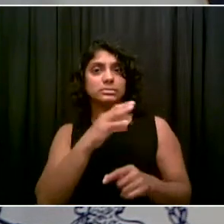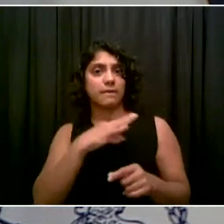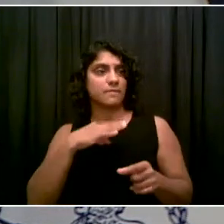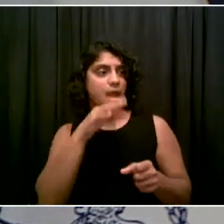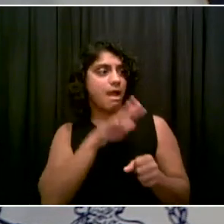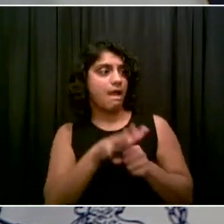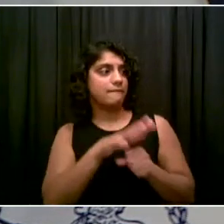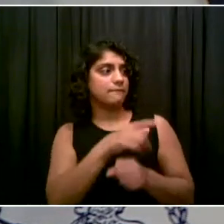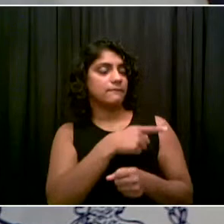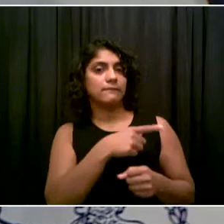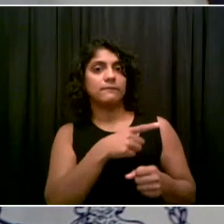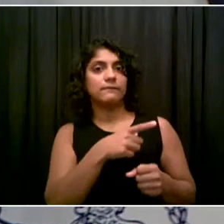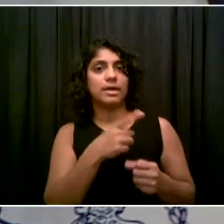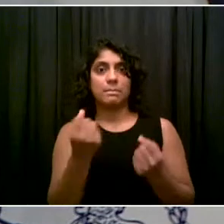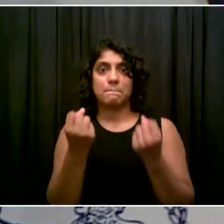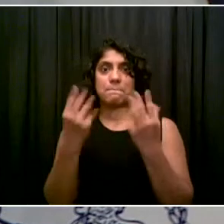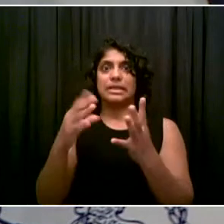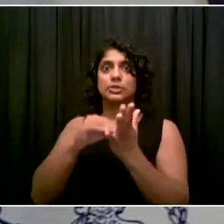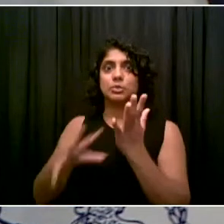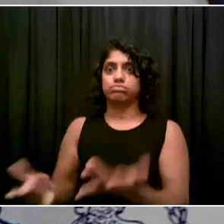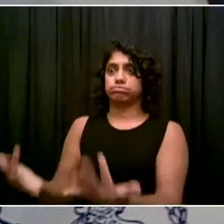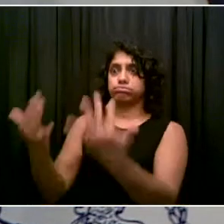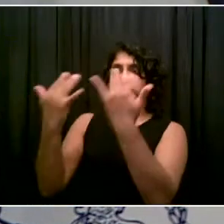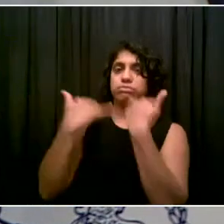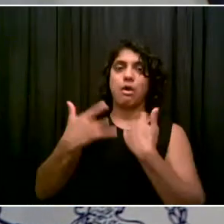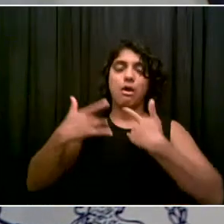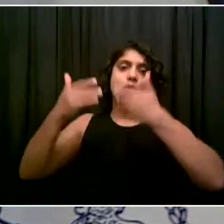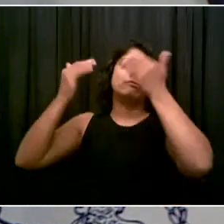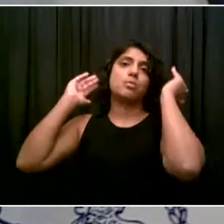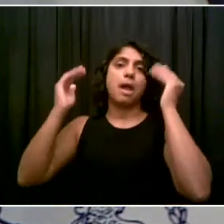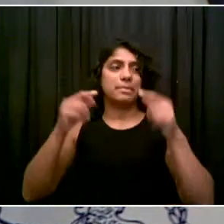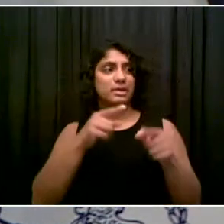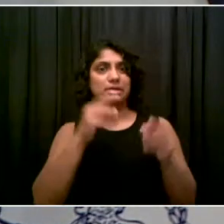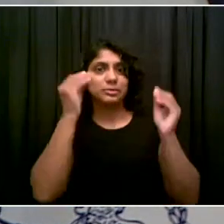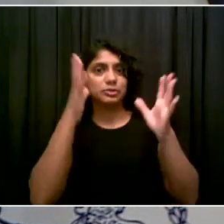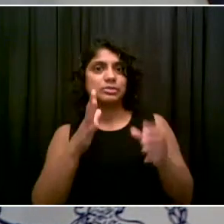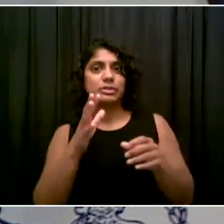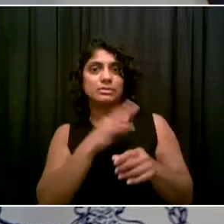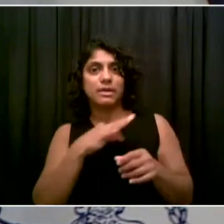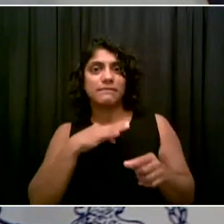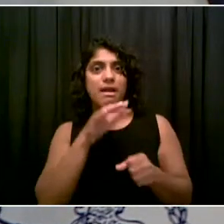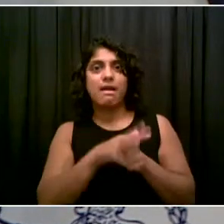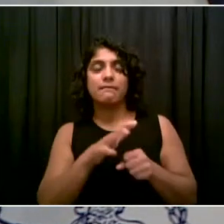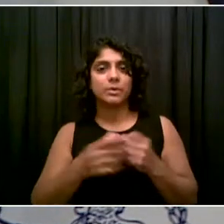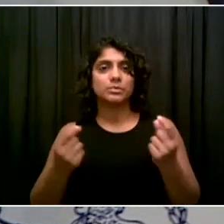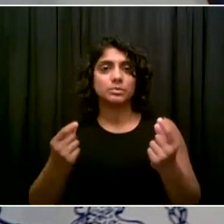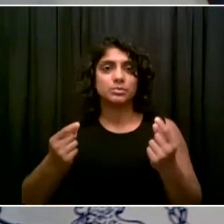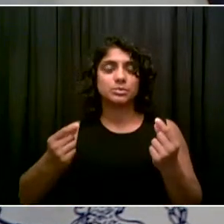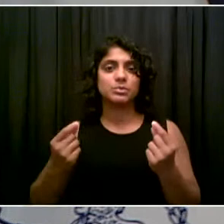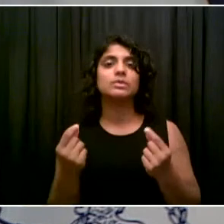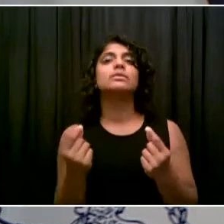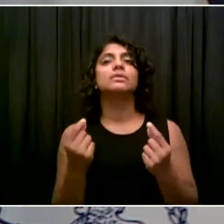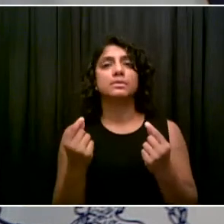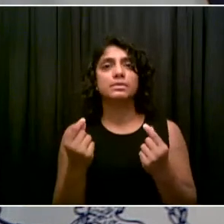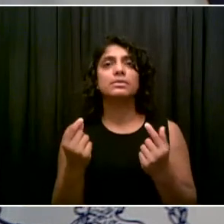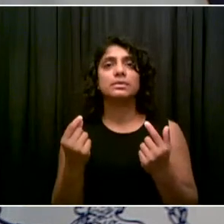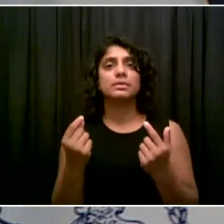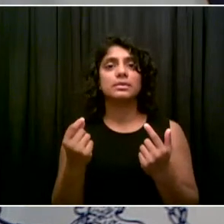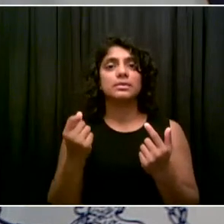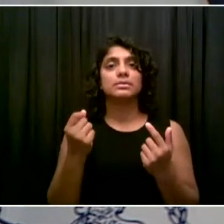THE UDSTETSN ARRIVING TODAY. STUDENTS ARE BEING DIRECTED TO THE UADITORIM UFOR